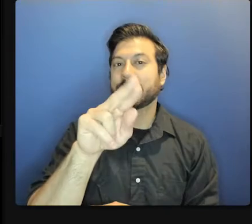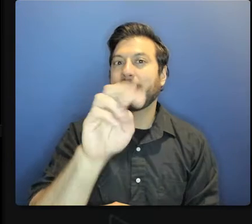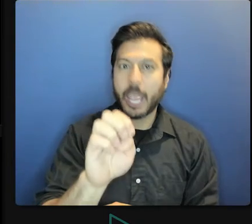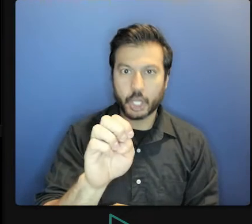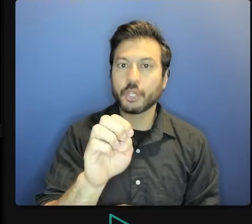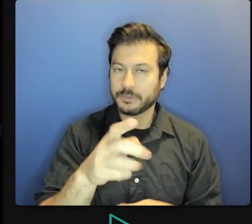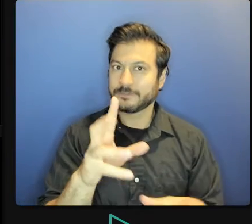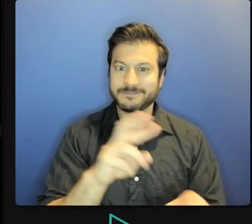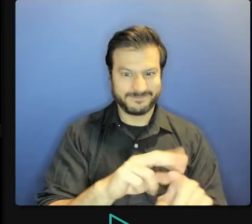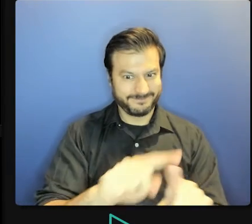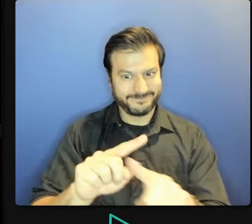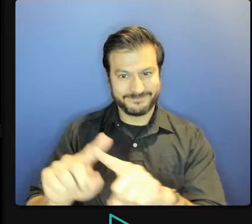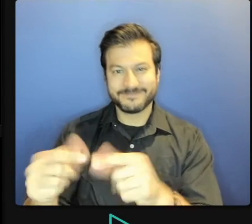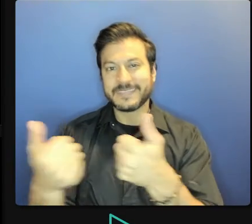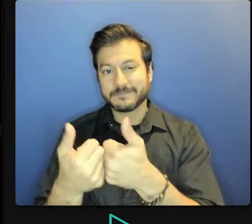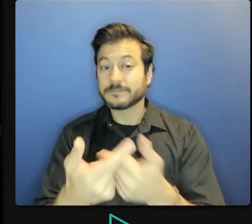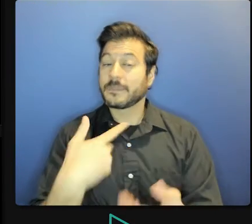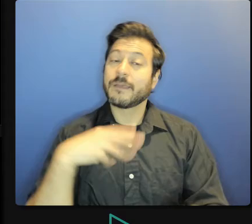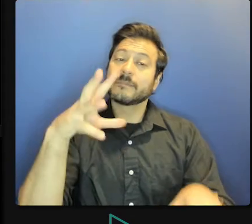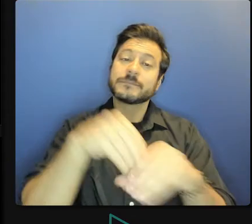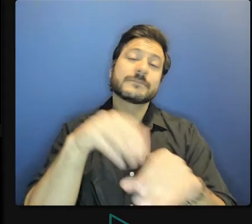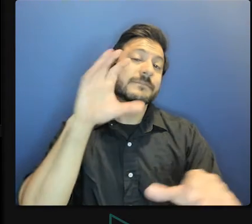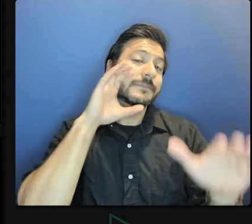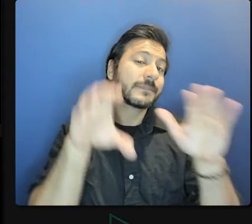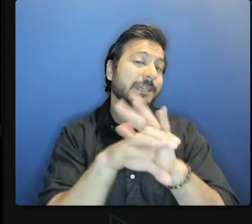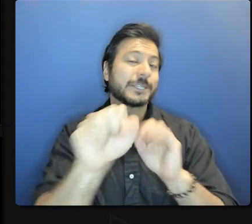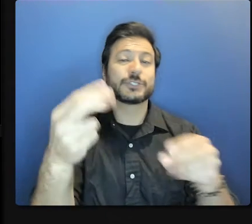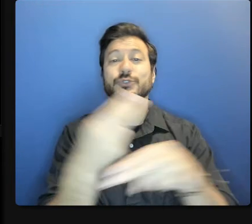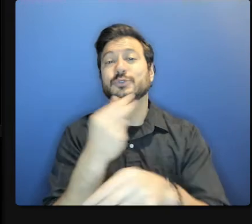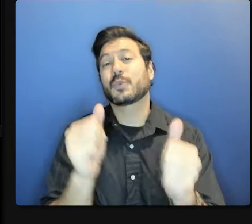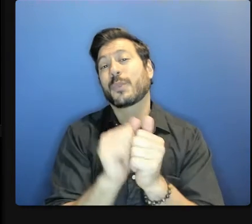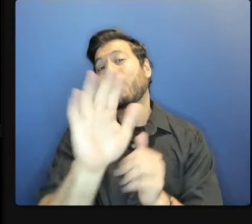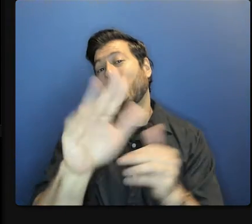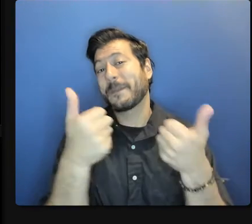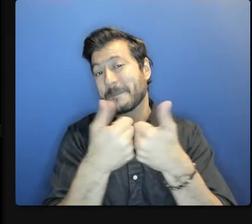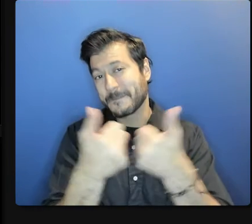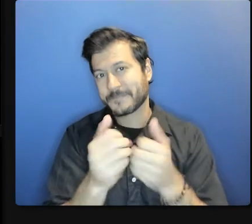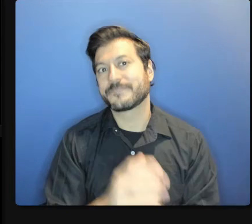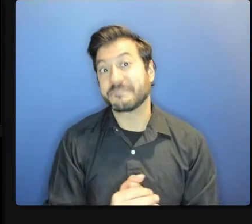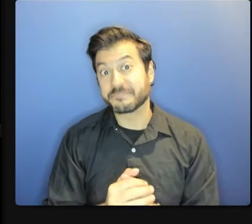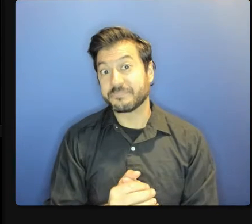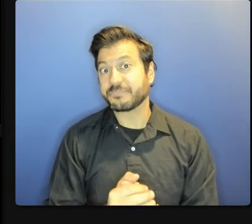The Touch Adaptation Kit comes with a set of built-in icons that you can use with your game.